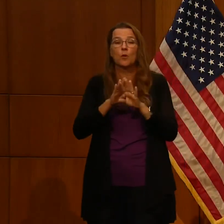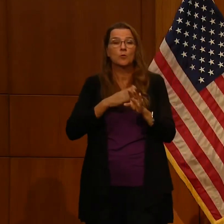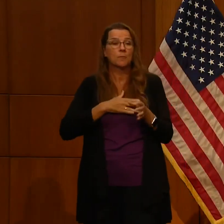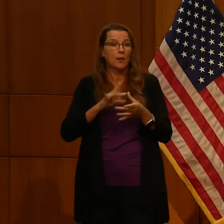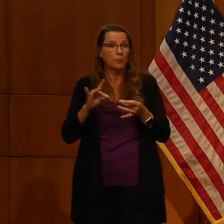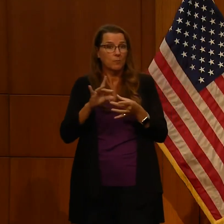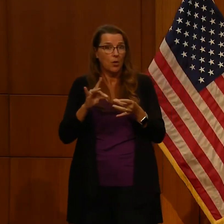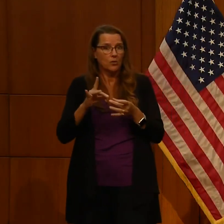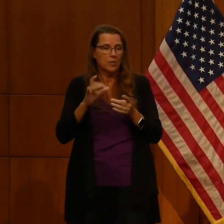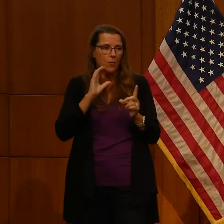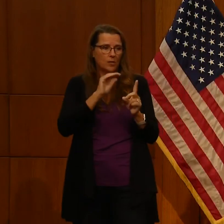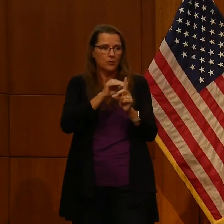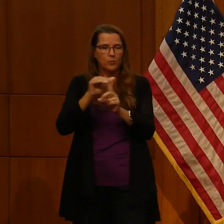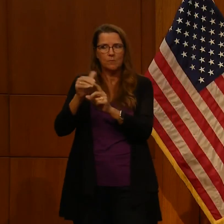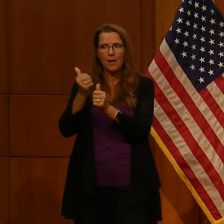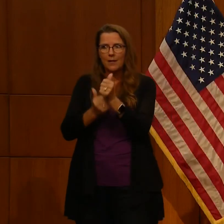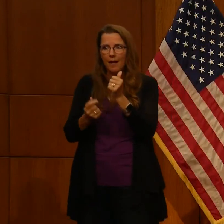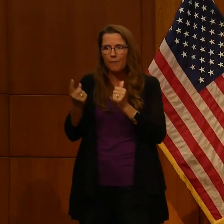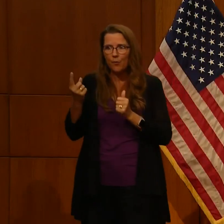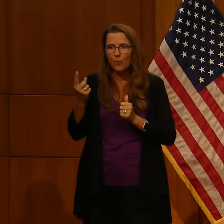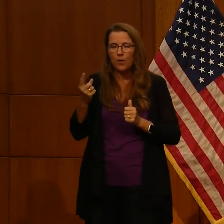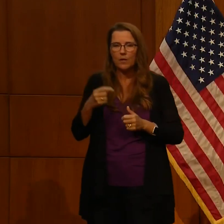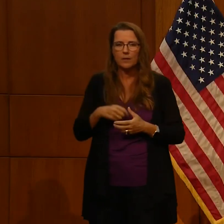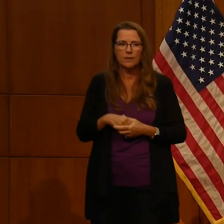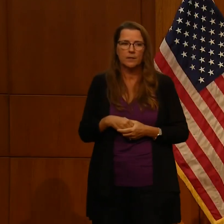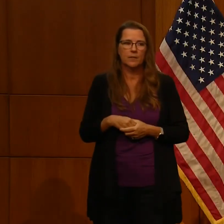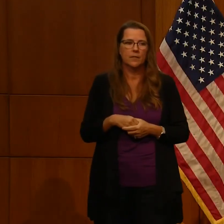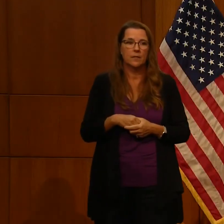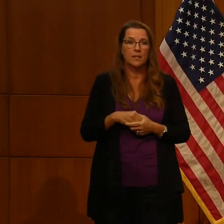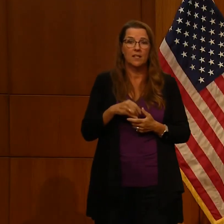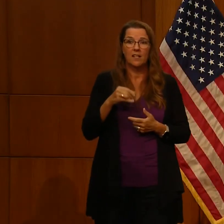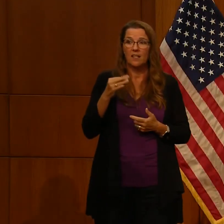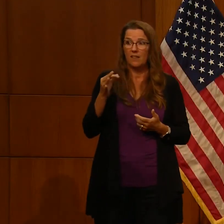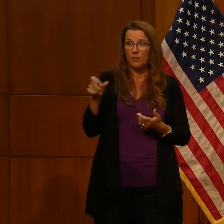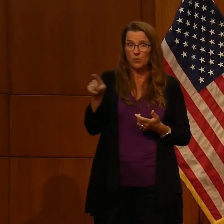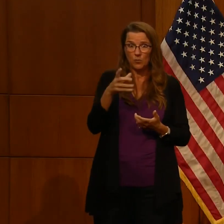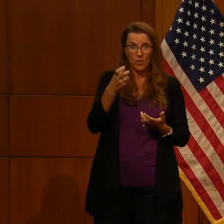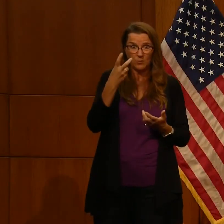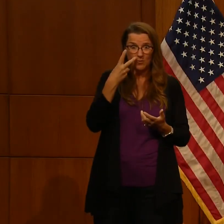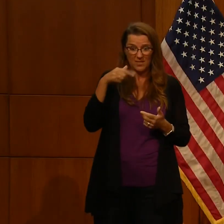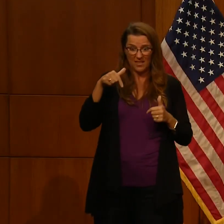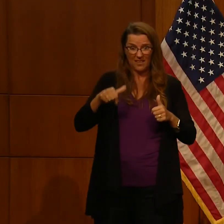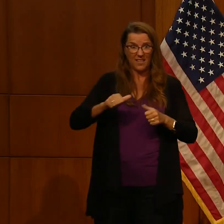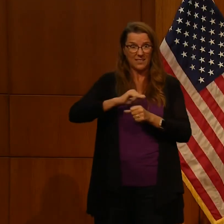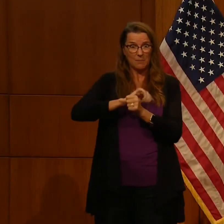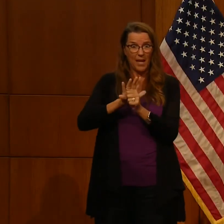FAMILIES IN CLOSING. I WILL